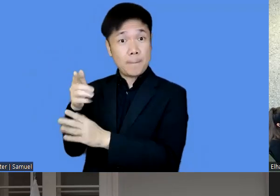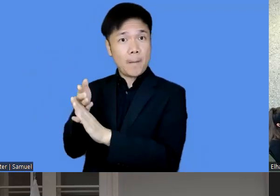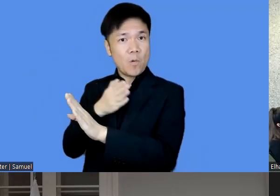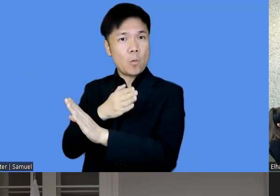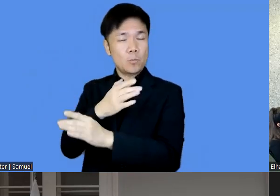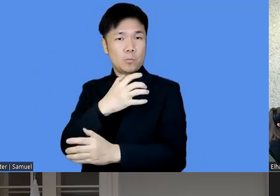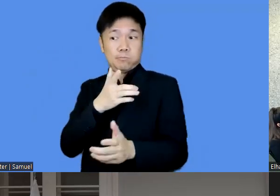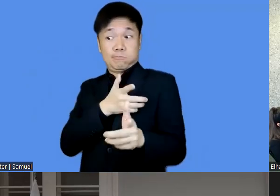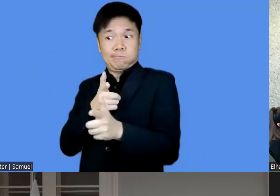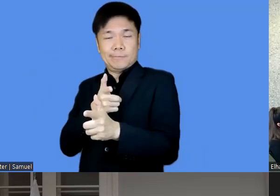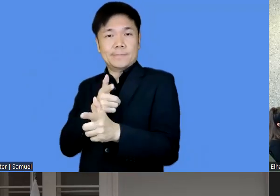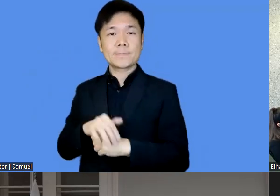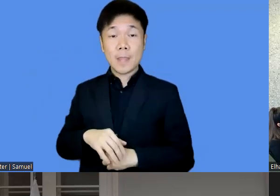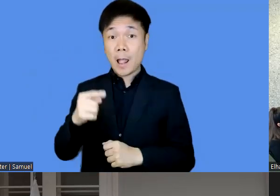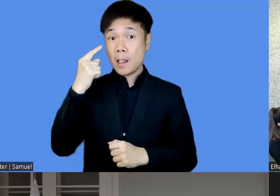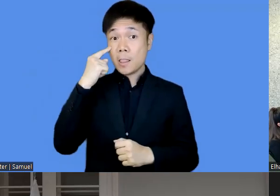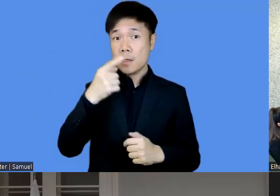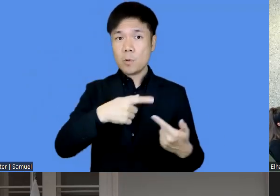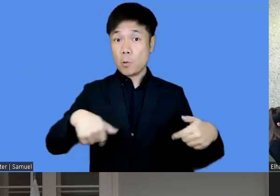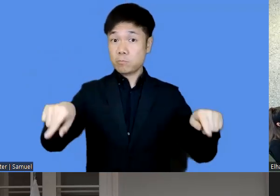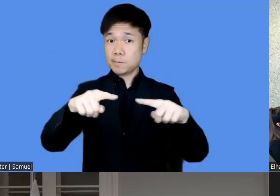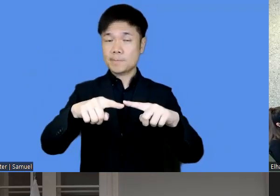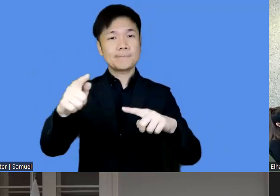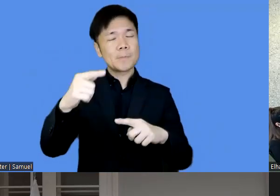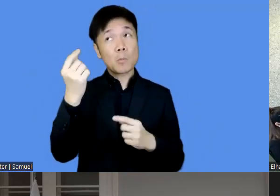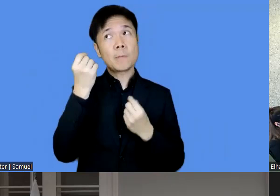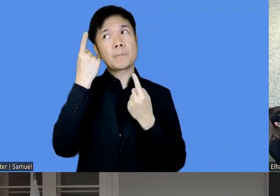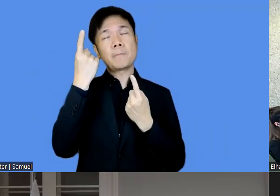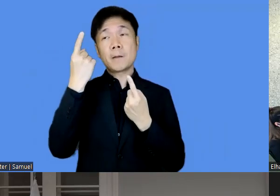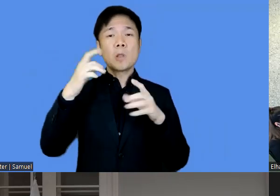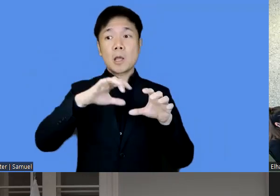The thing that I think we learned most from these regional consultations was really that